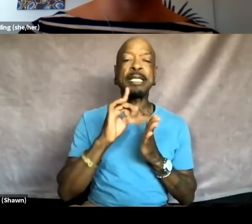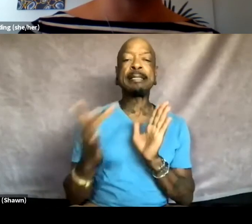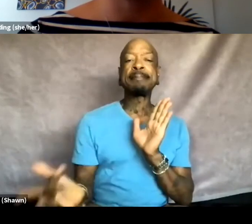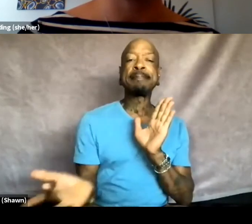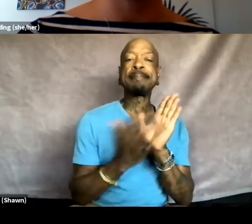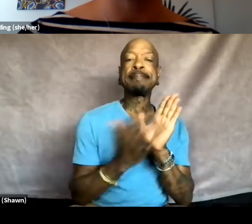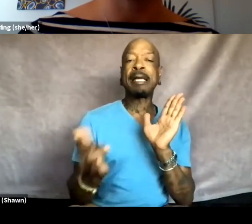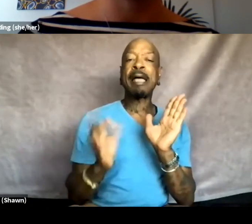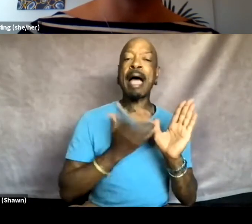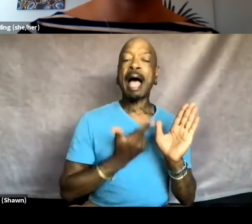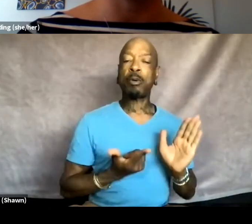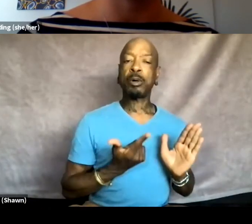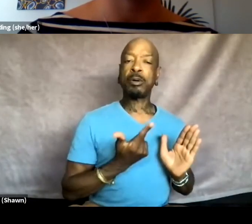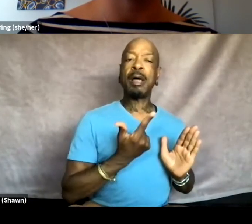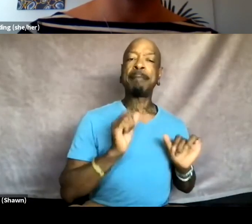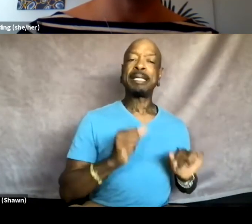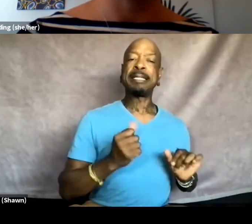and so I find it exhausting.